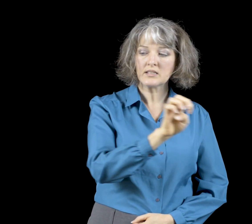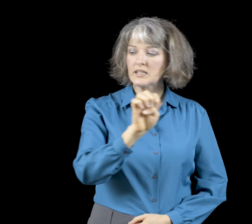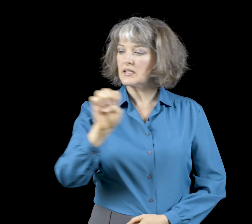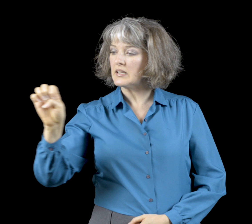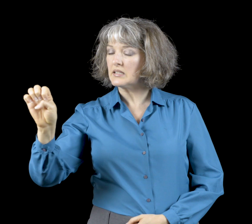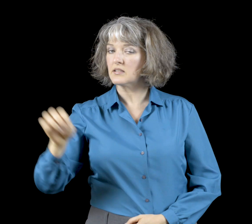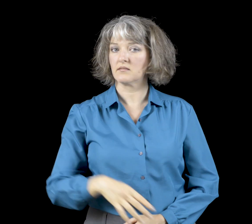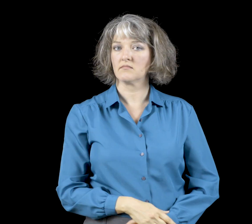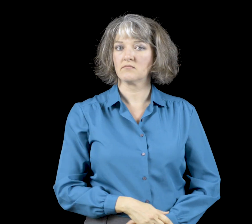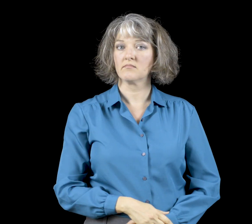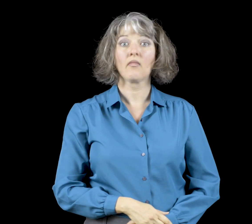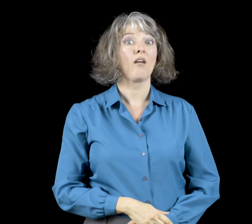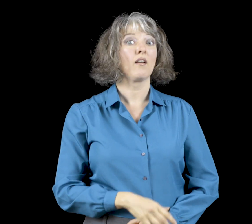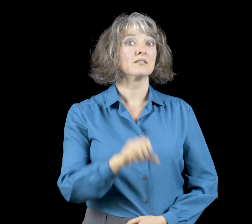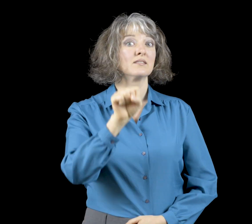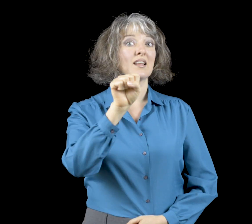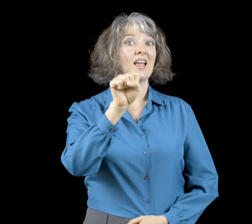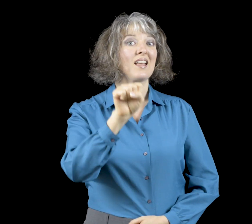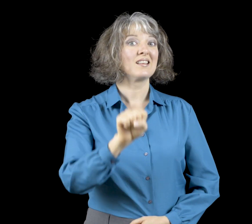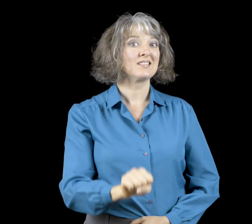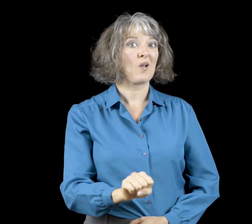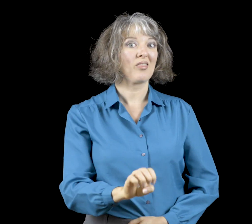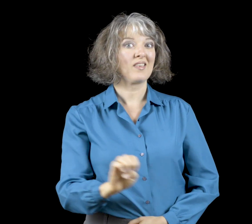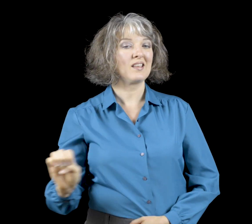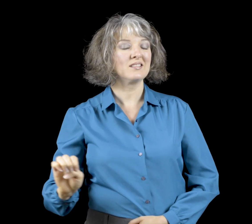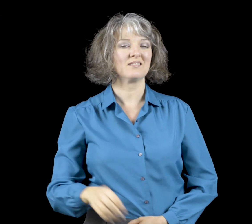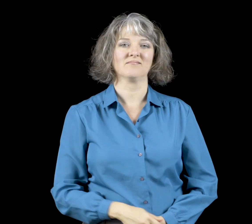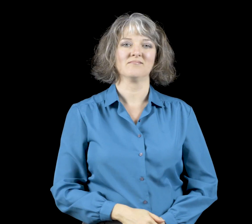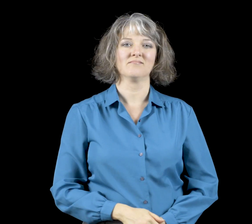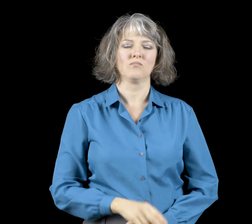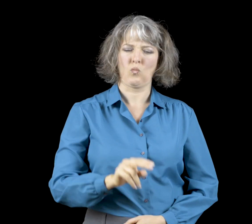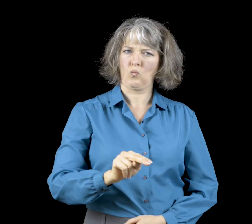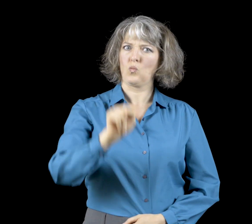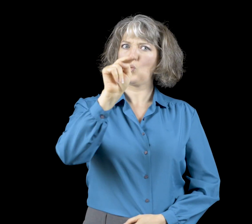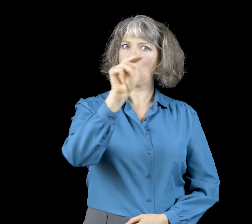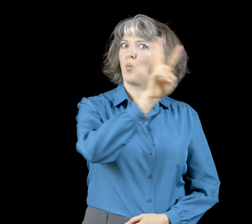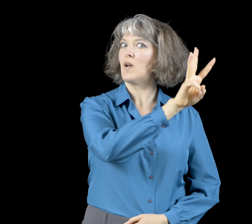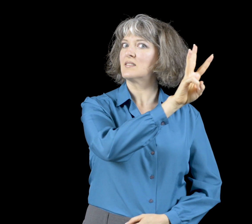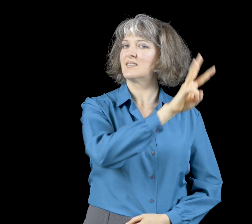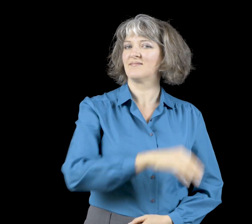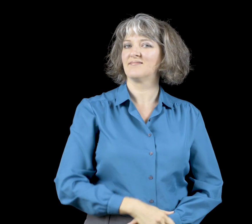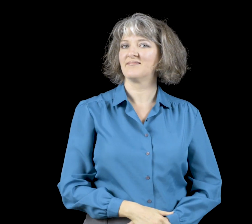East Southeast Northwest